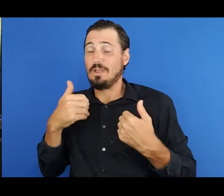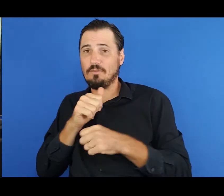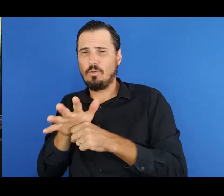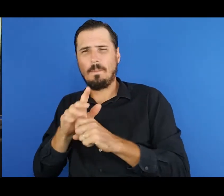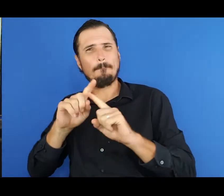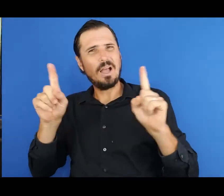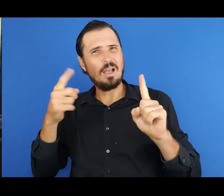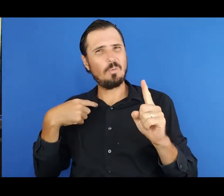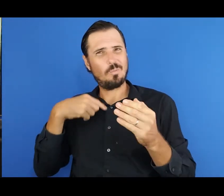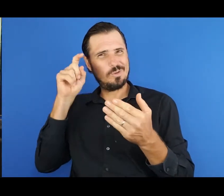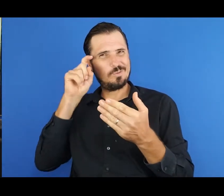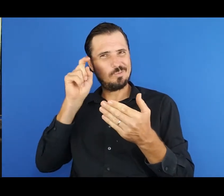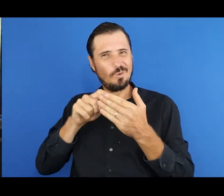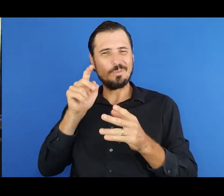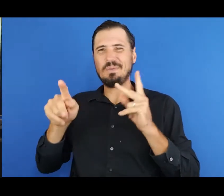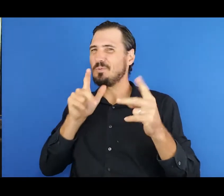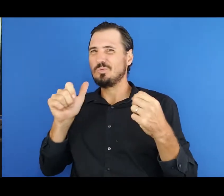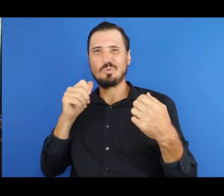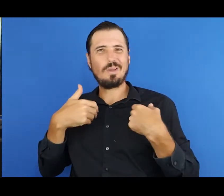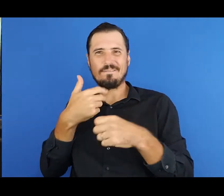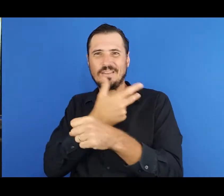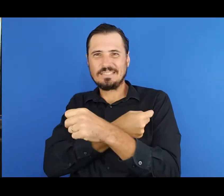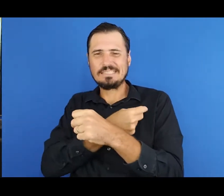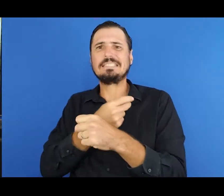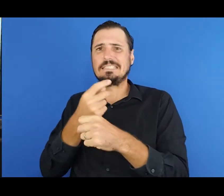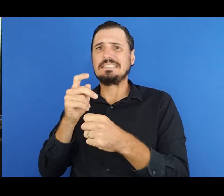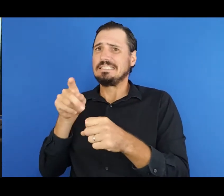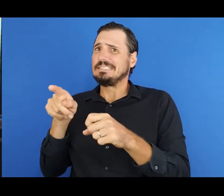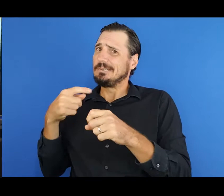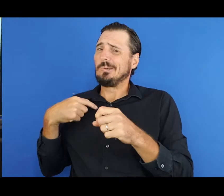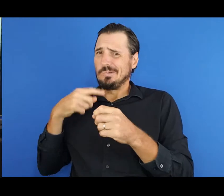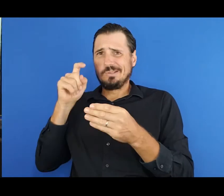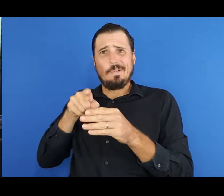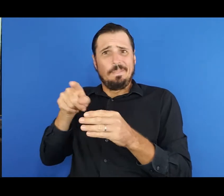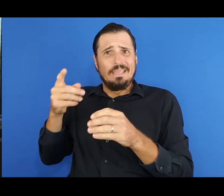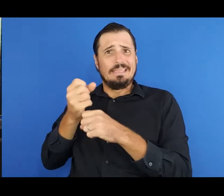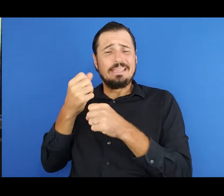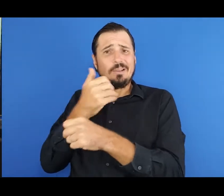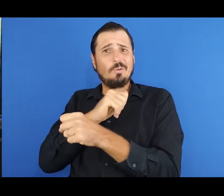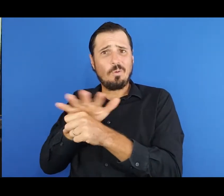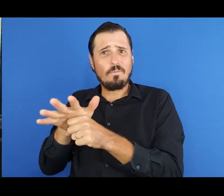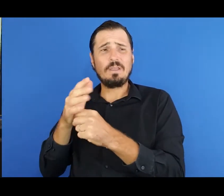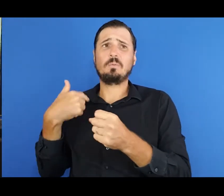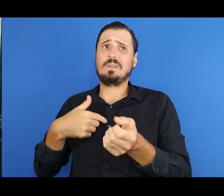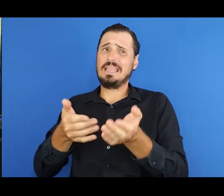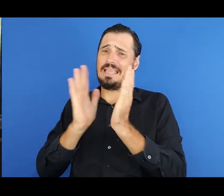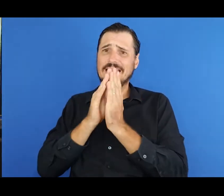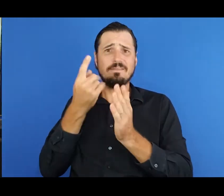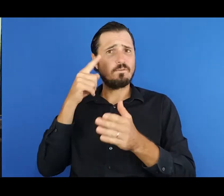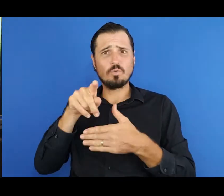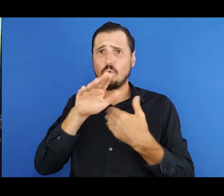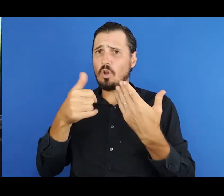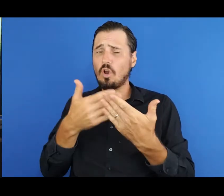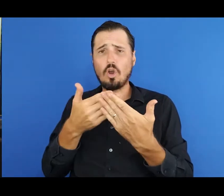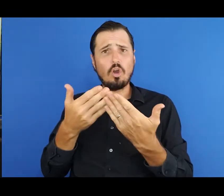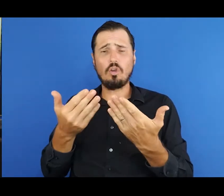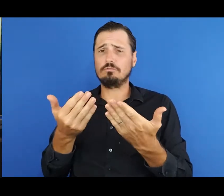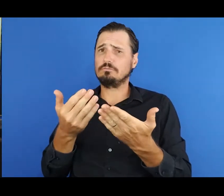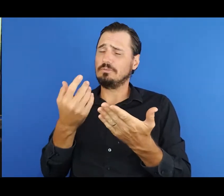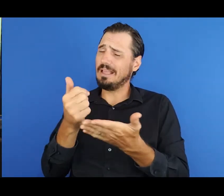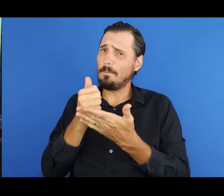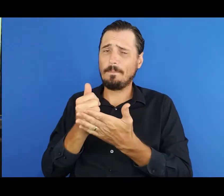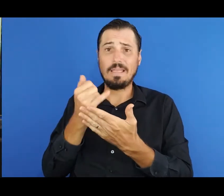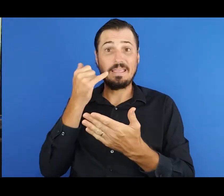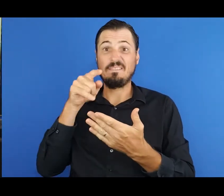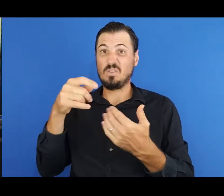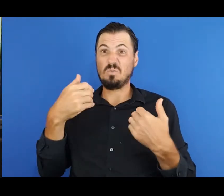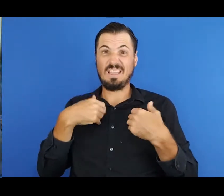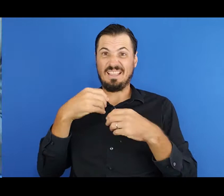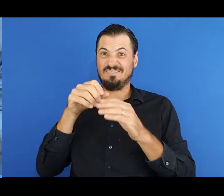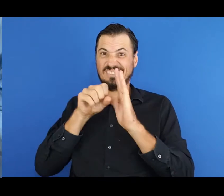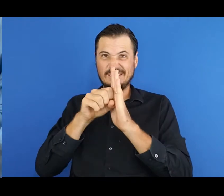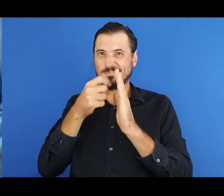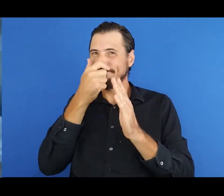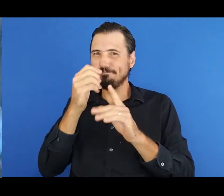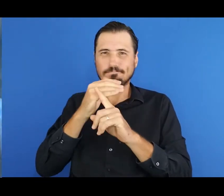amongst unvaccinated residents. We ask for your continued assistance in controlling disease spread on Kauai. If you are symptomatic, please isolate yourself immediately and arrange to be